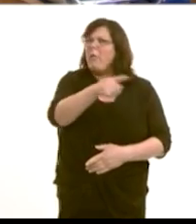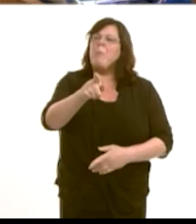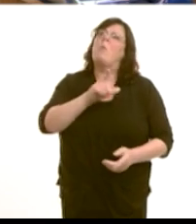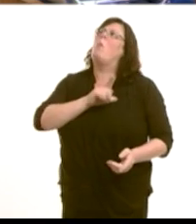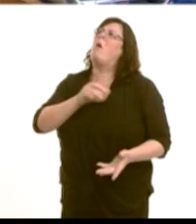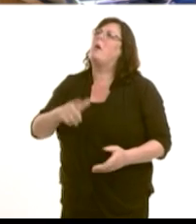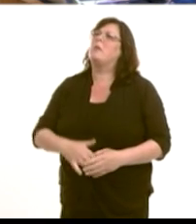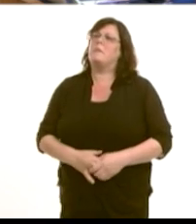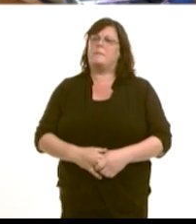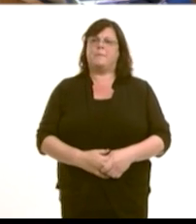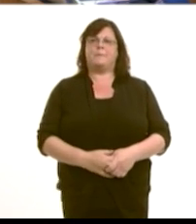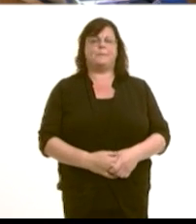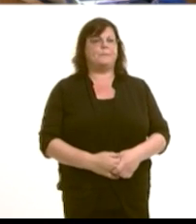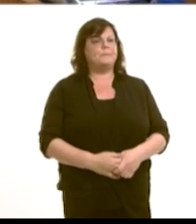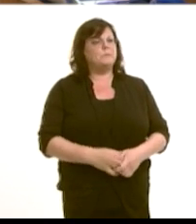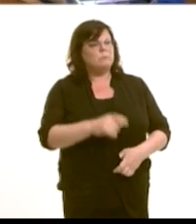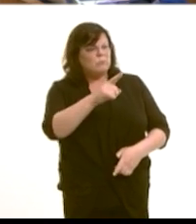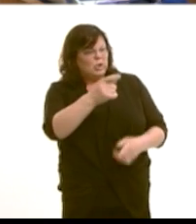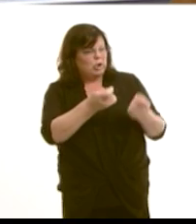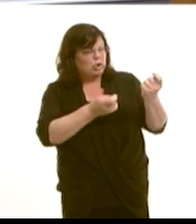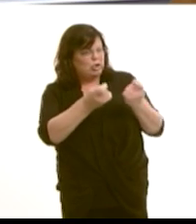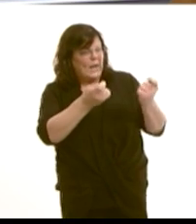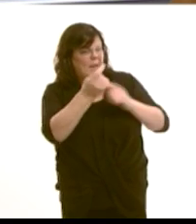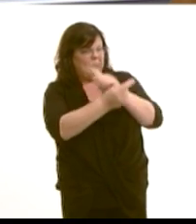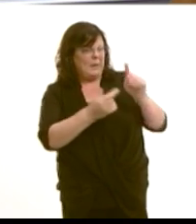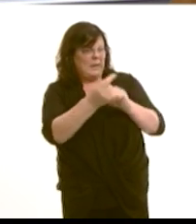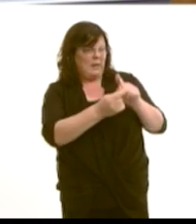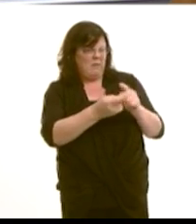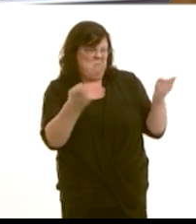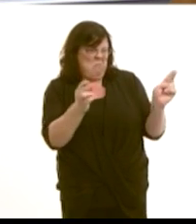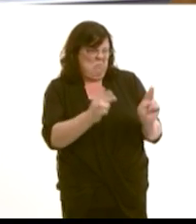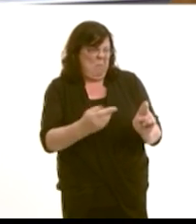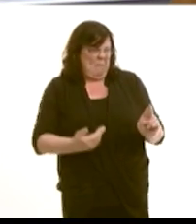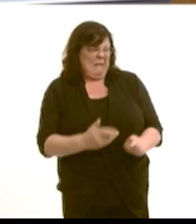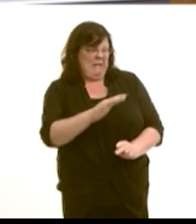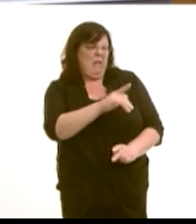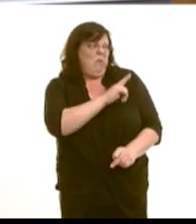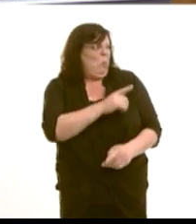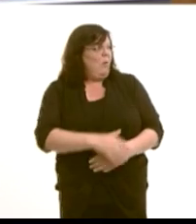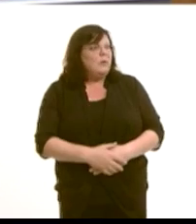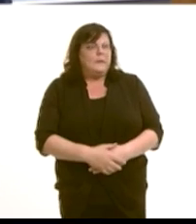Carwyn Jones: Well, if he chaired it, Iím not surprised that very few businesses were there, I have to say.